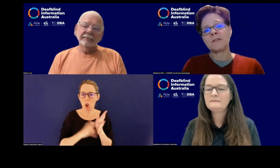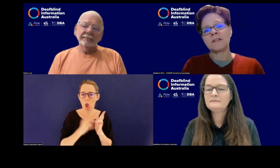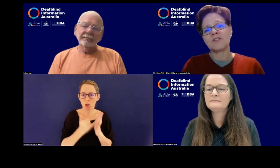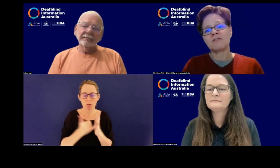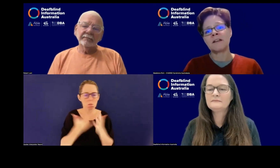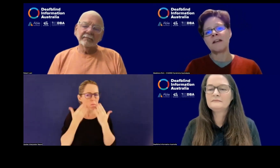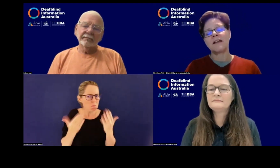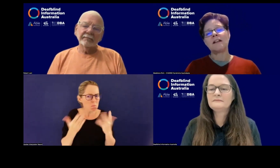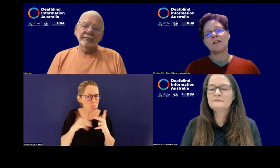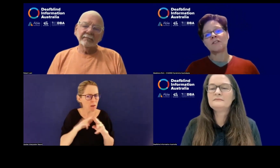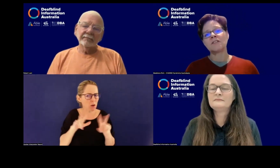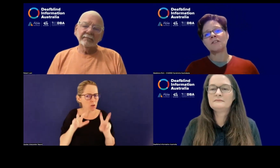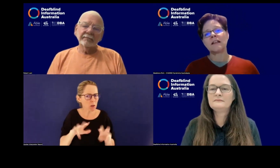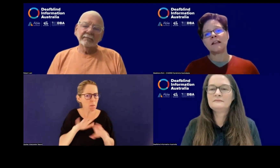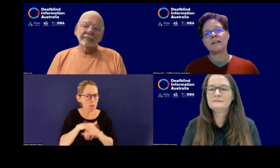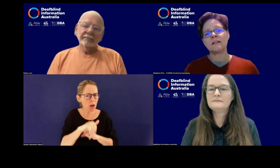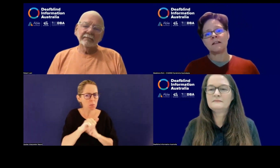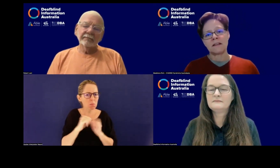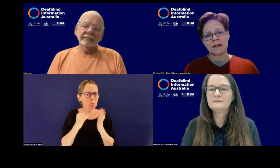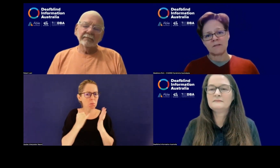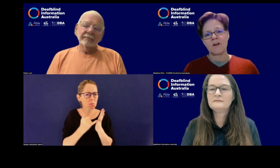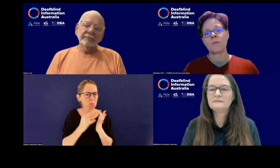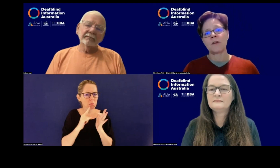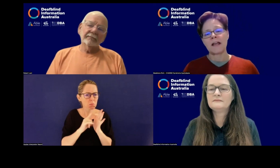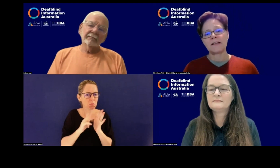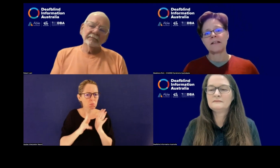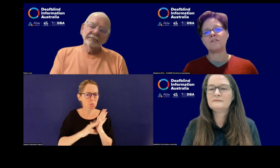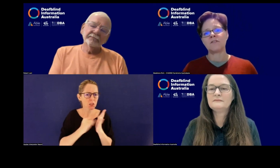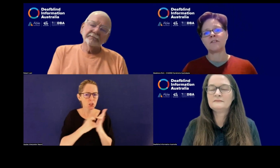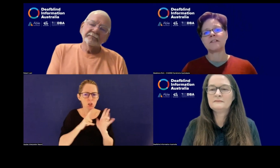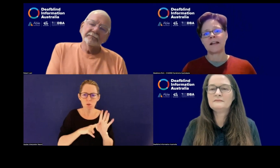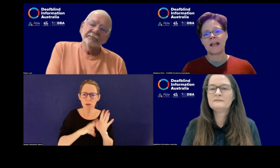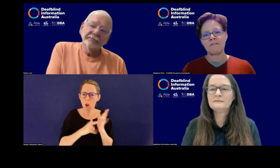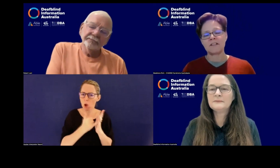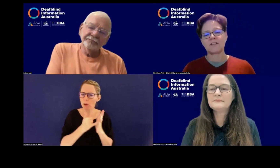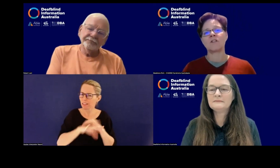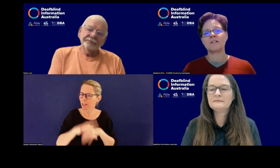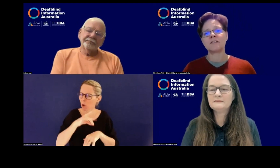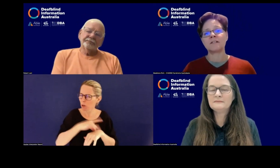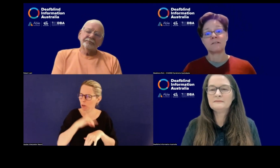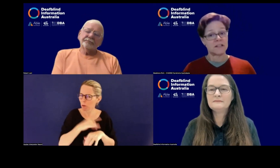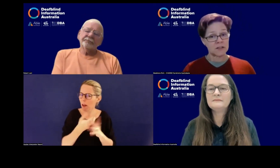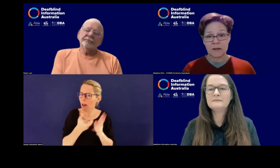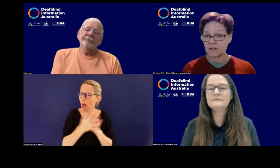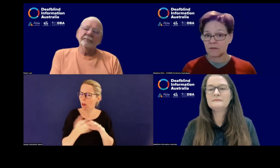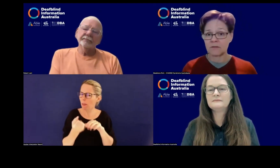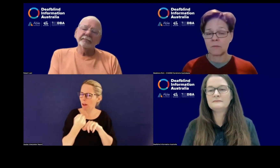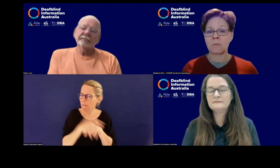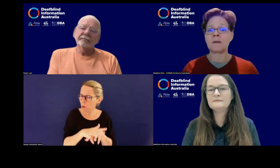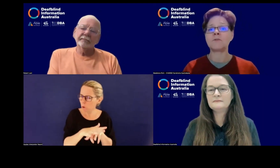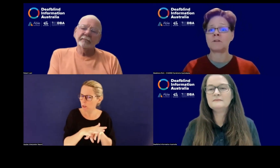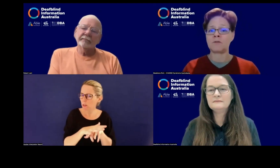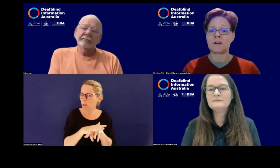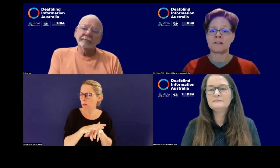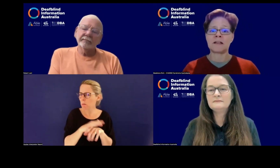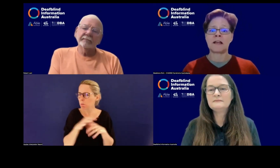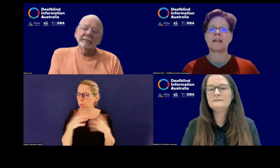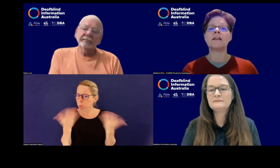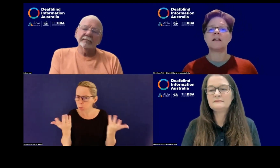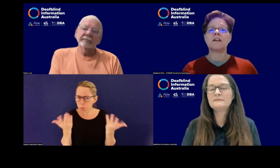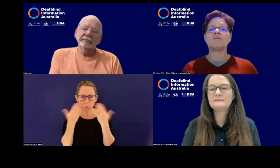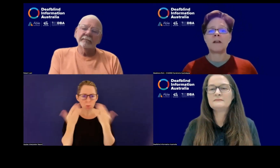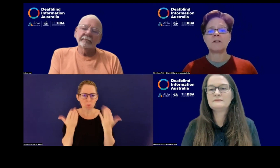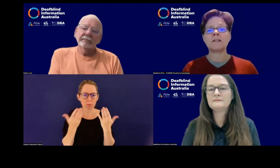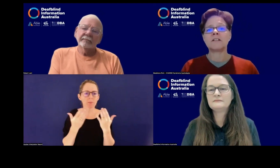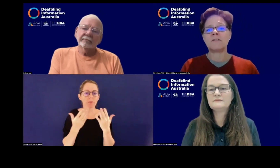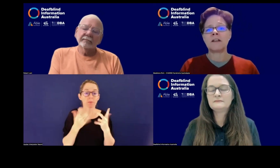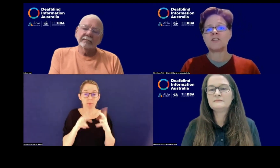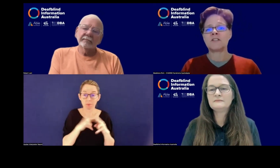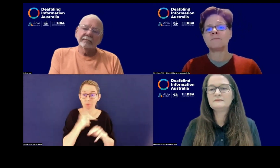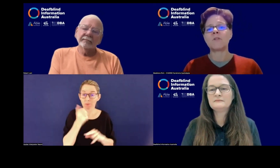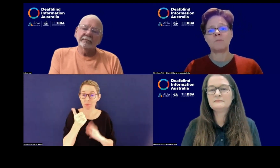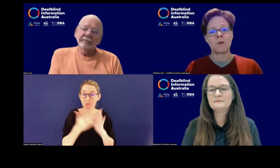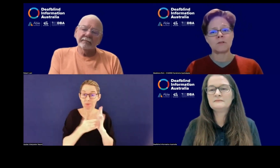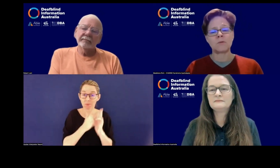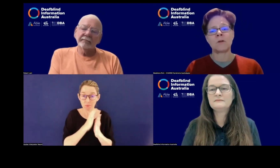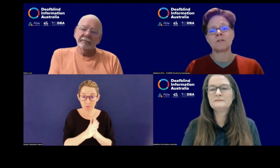sensory losses in that environment as infants that had this constant six months, 24 hours a day, medical intervention, multiple bloods